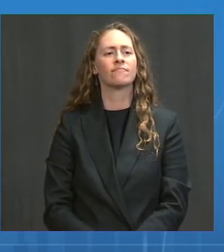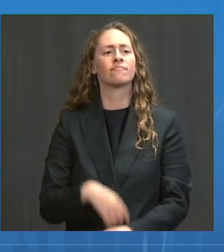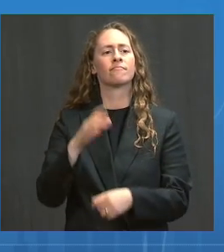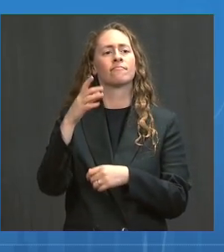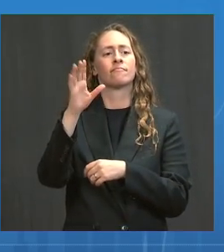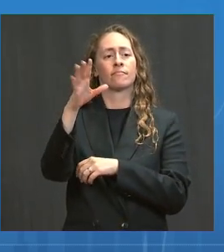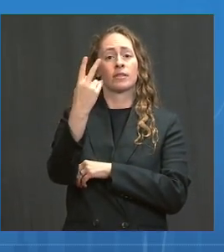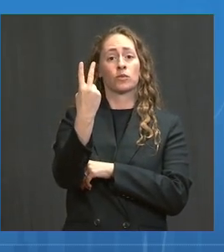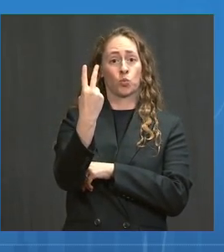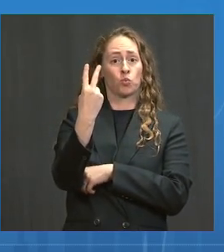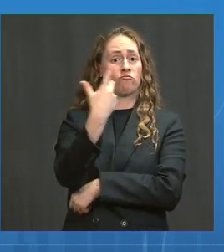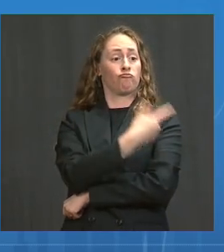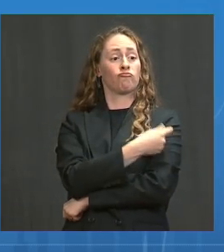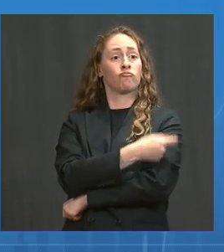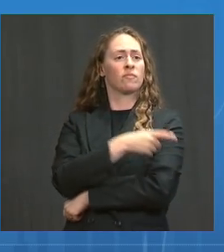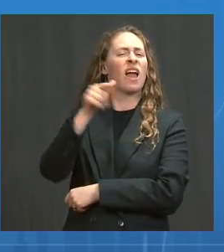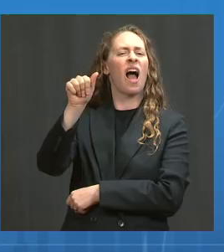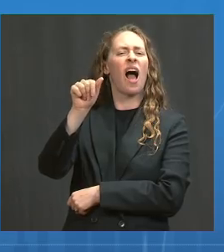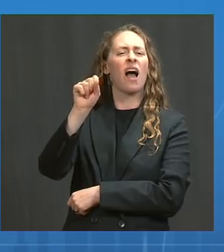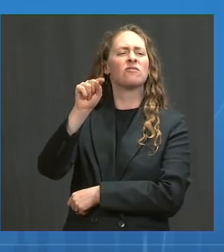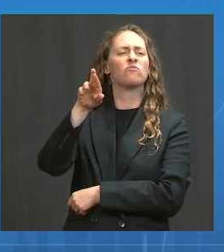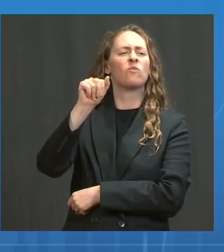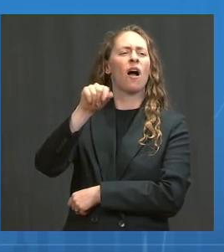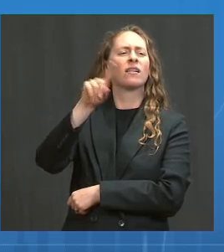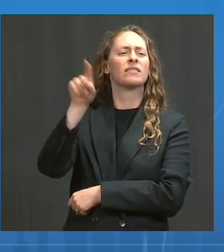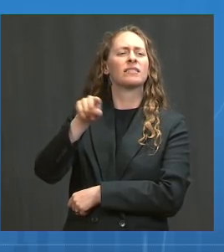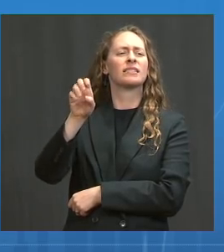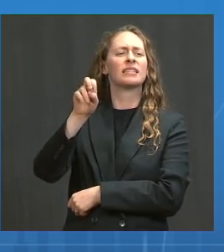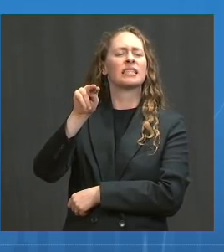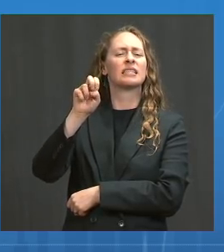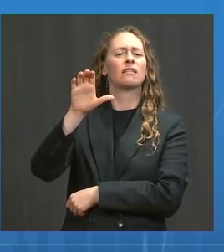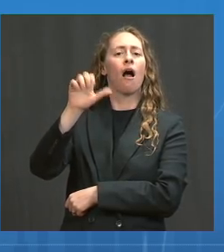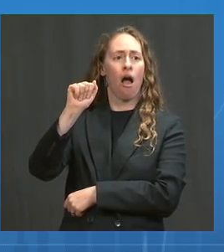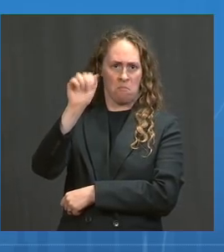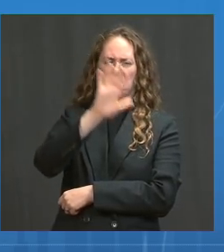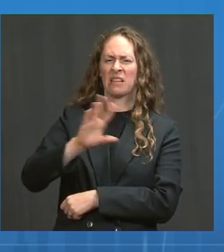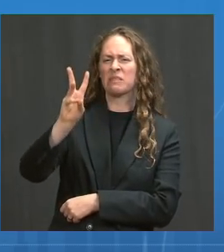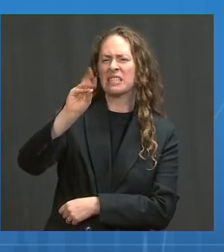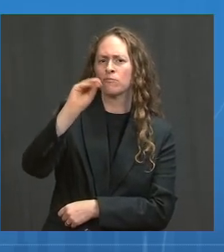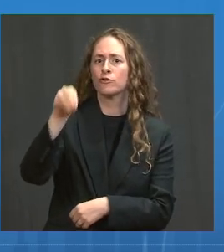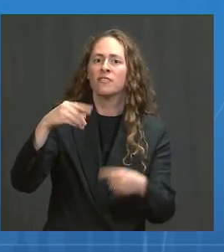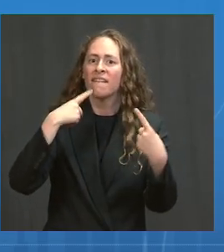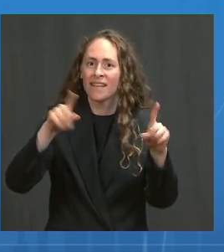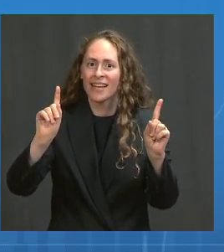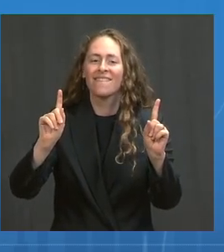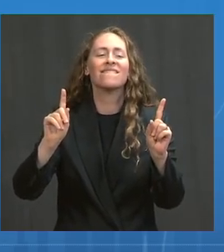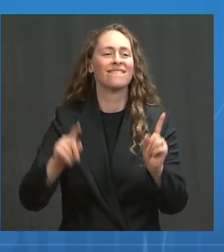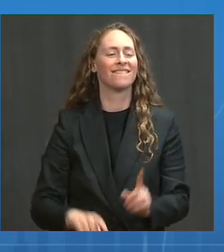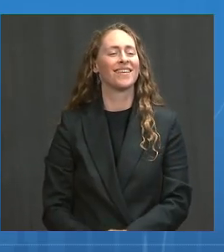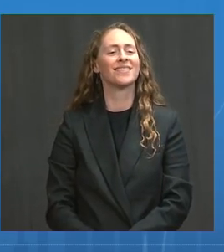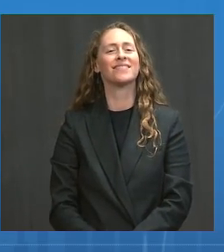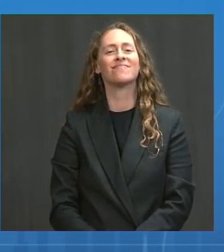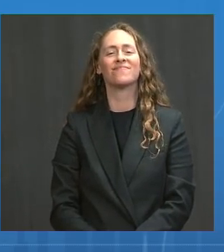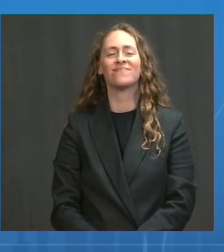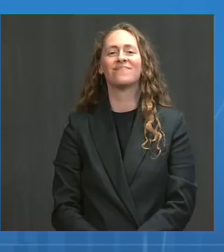was about 60 percent effective. Next, with regard -- next slide -- to symptomatic disease: